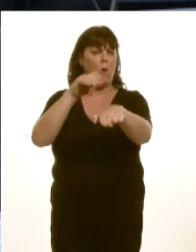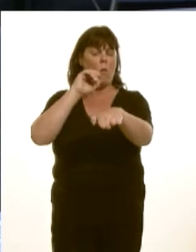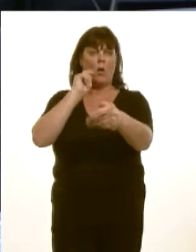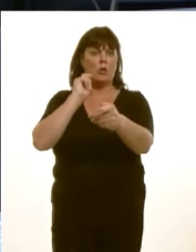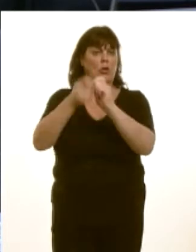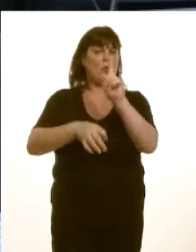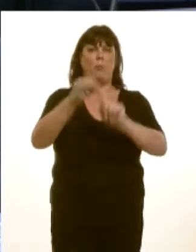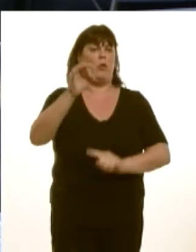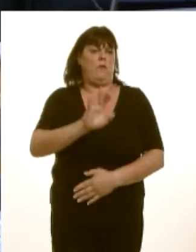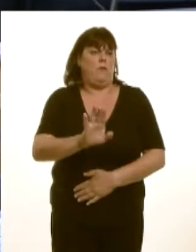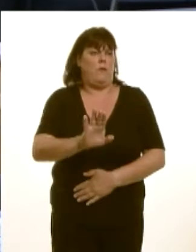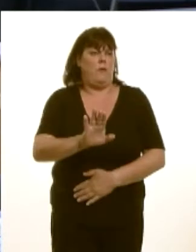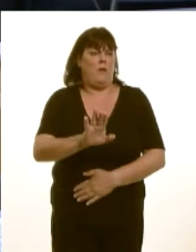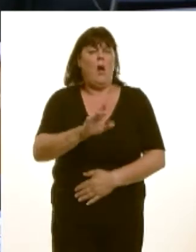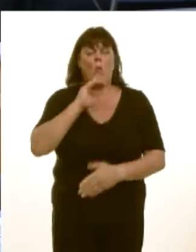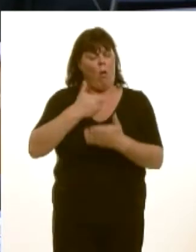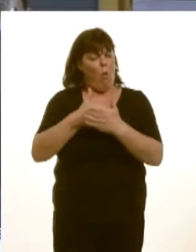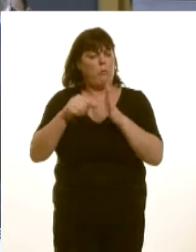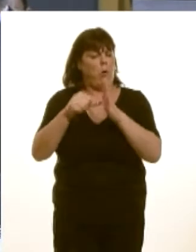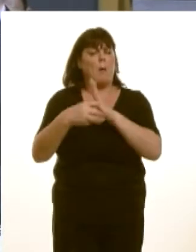I do not think that it is one or the other, if I am being honest with the Member.